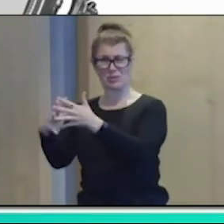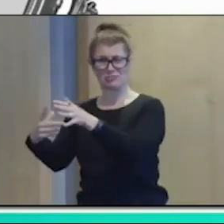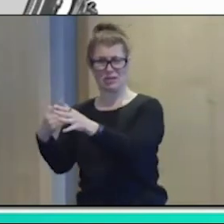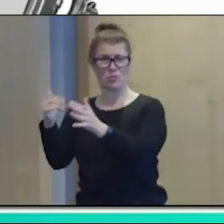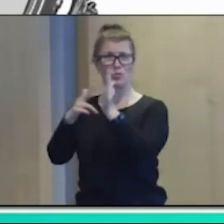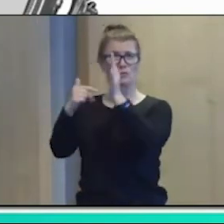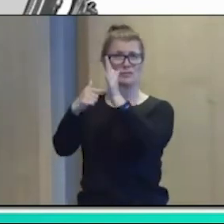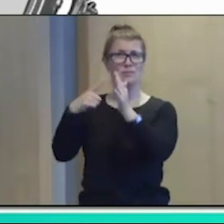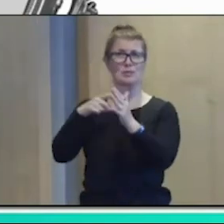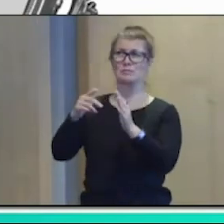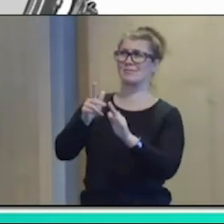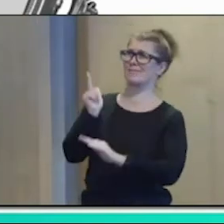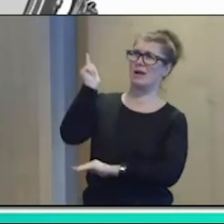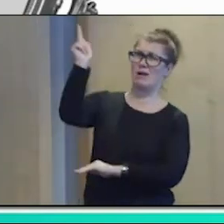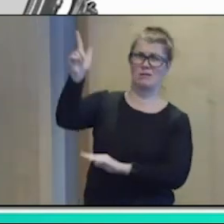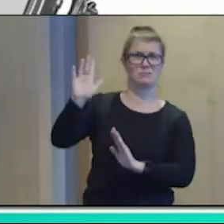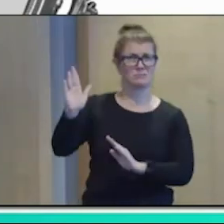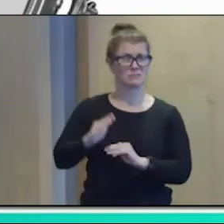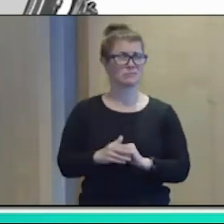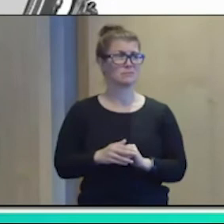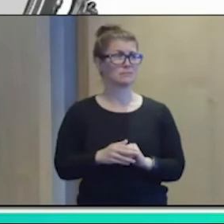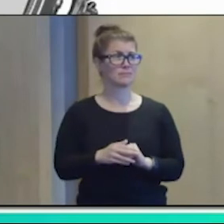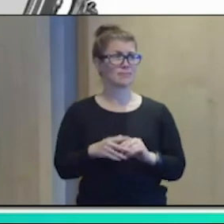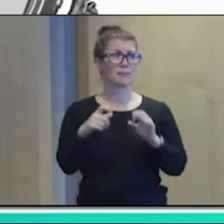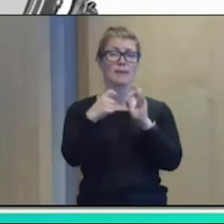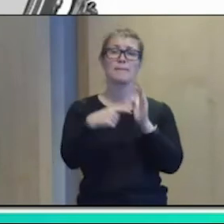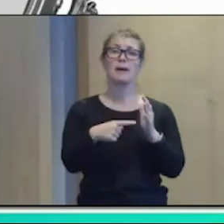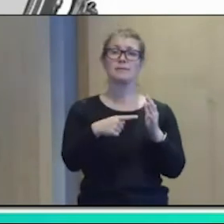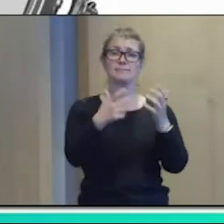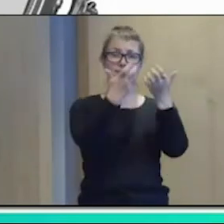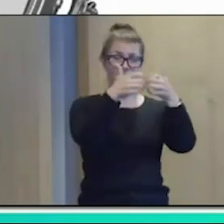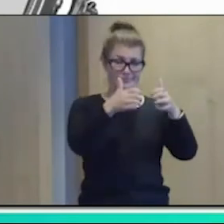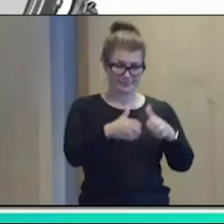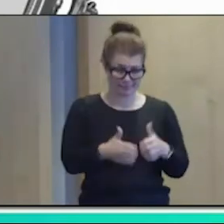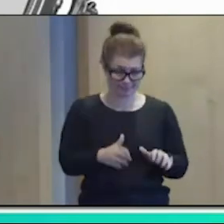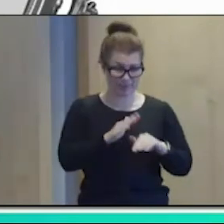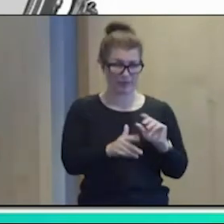and it's broken down by the use of network to networks and the various other charges.